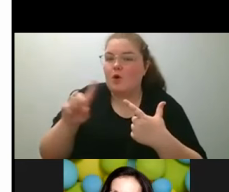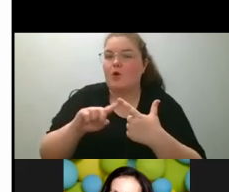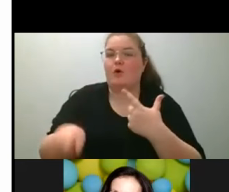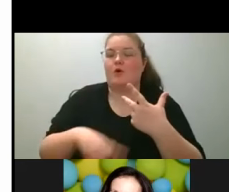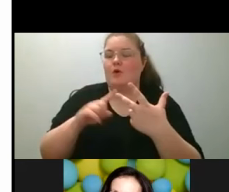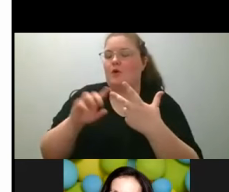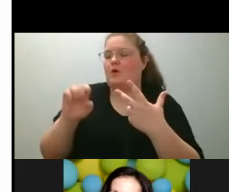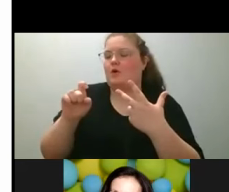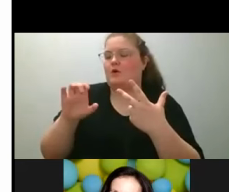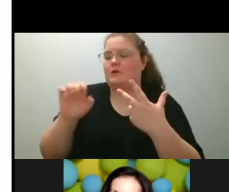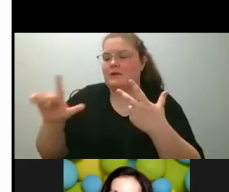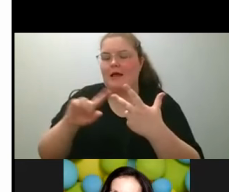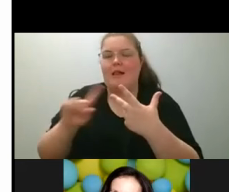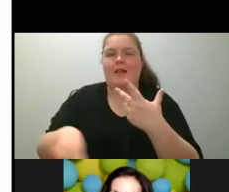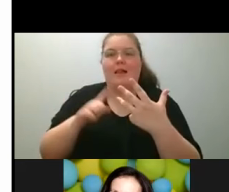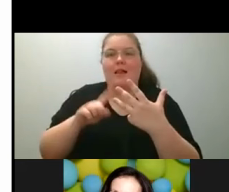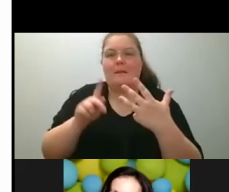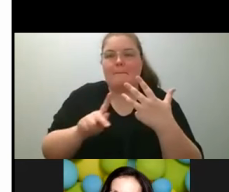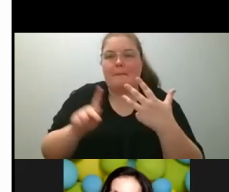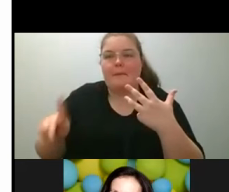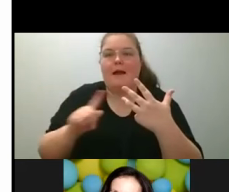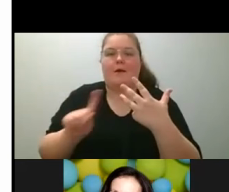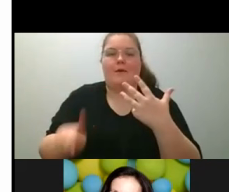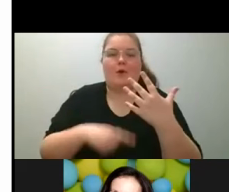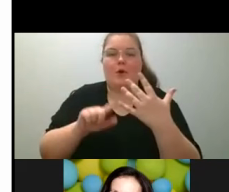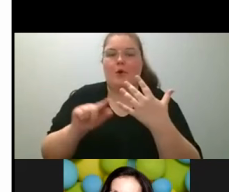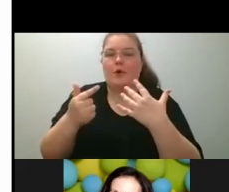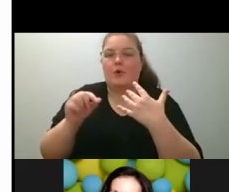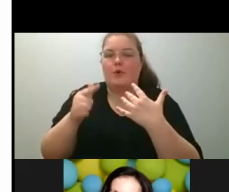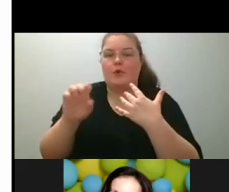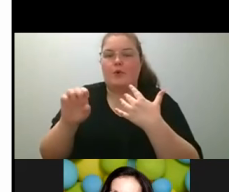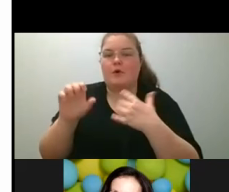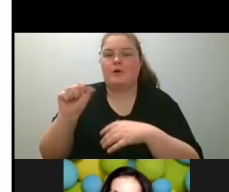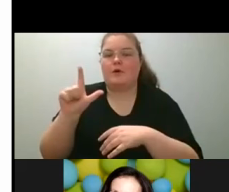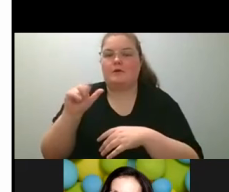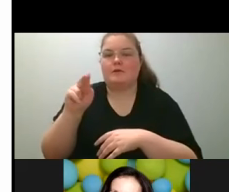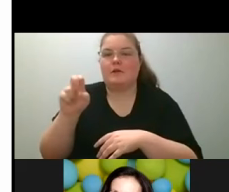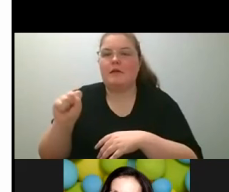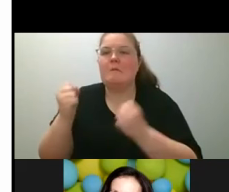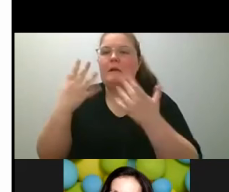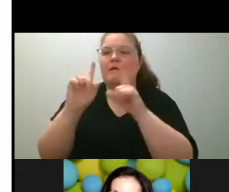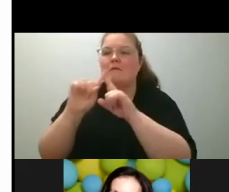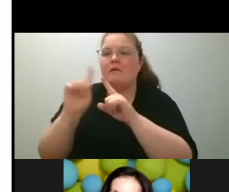even Google Slides and the variety of options available on Google Drive.